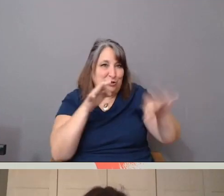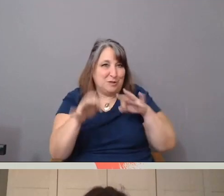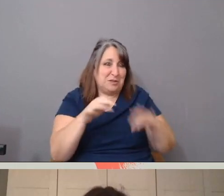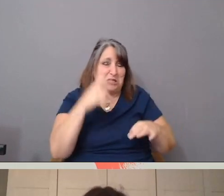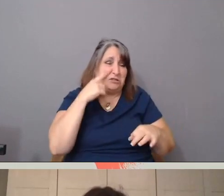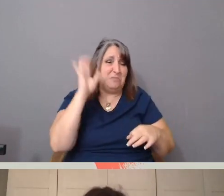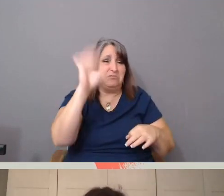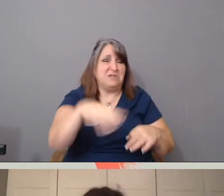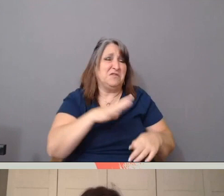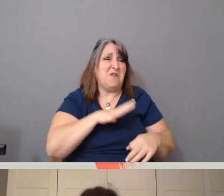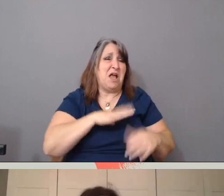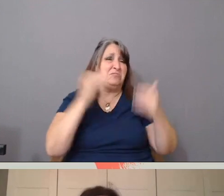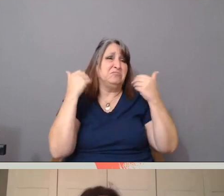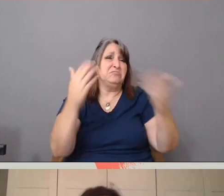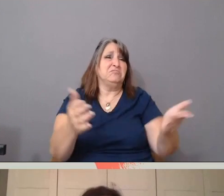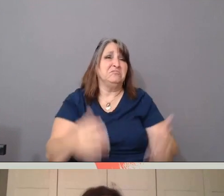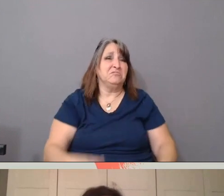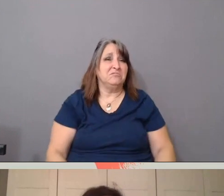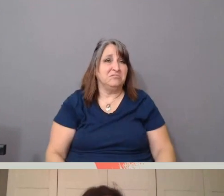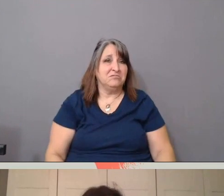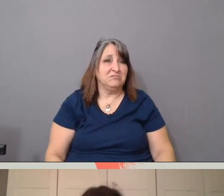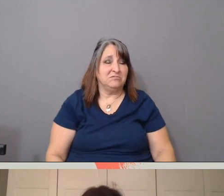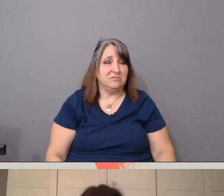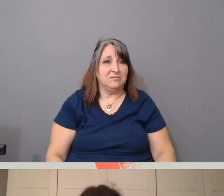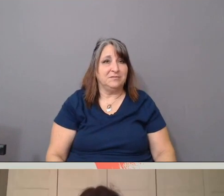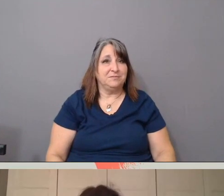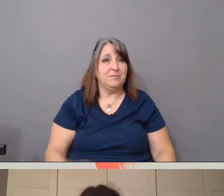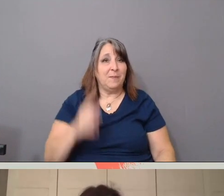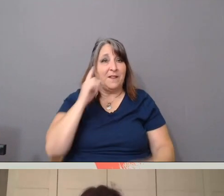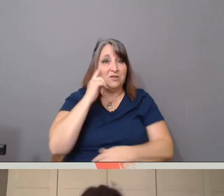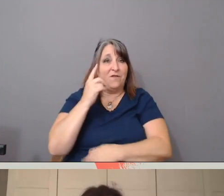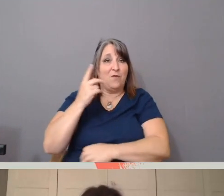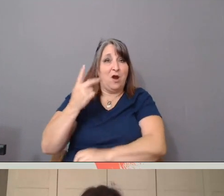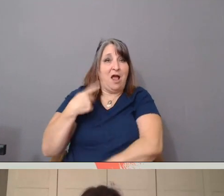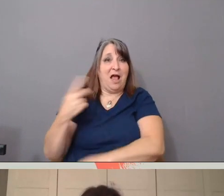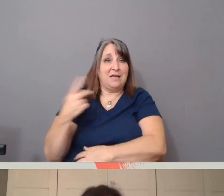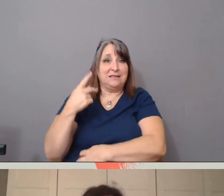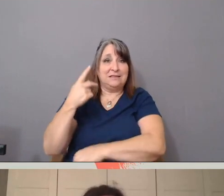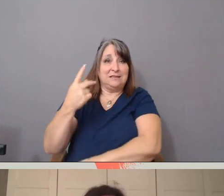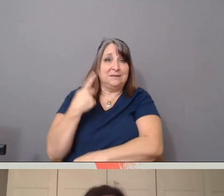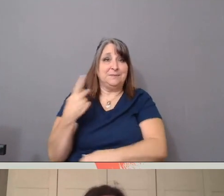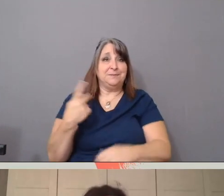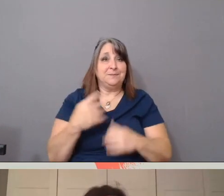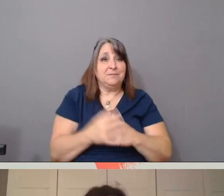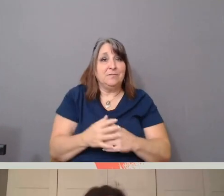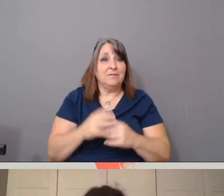And for us, it was like people in the community who watched